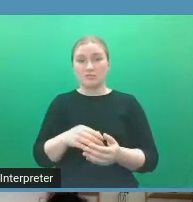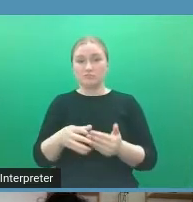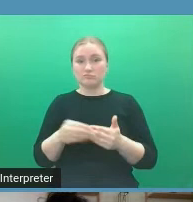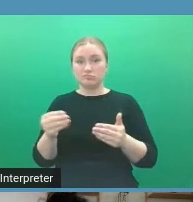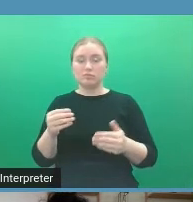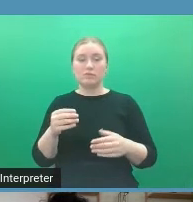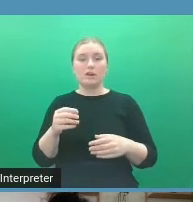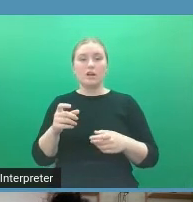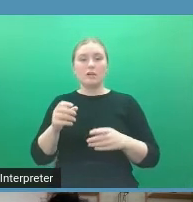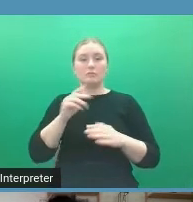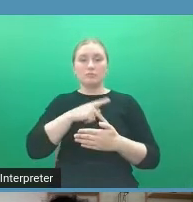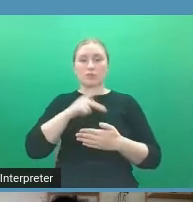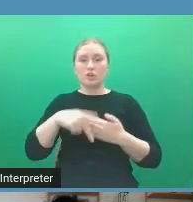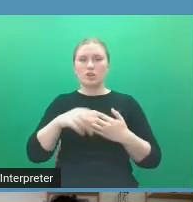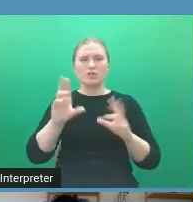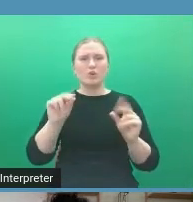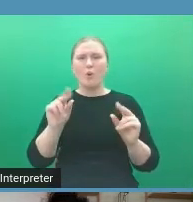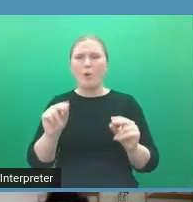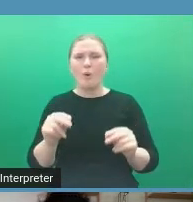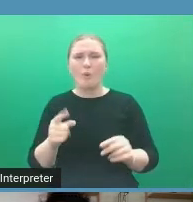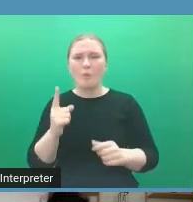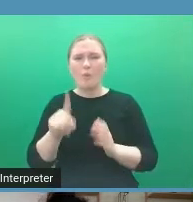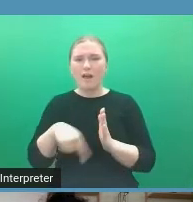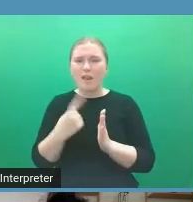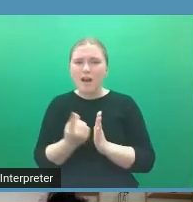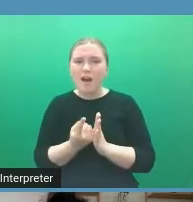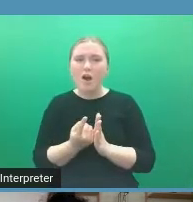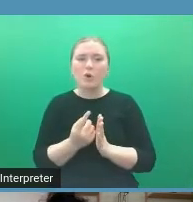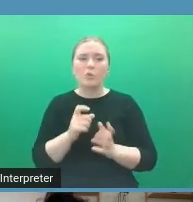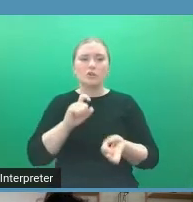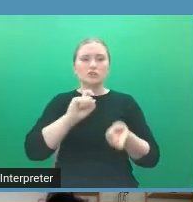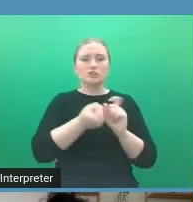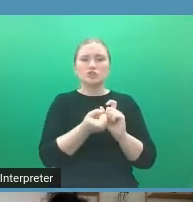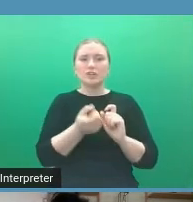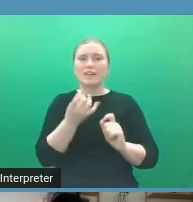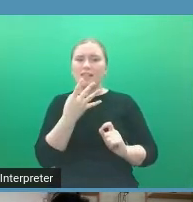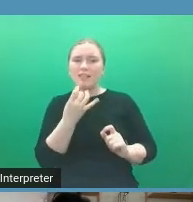couple of hours, went around and adjusted some of the lighting around the museum just to enhance in